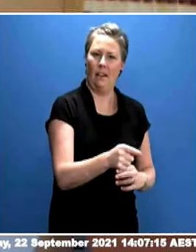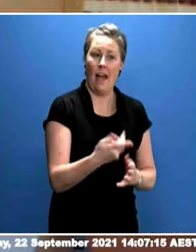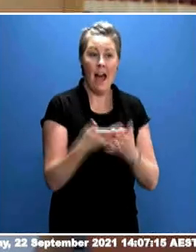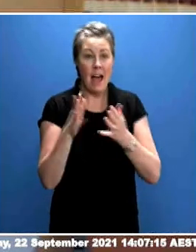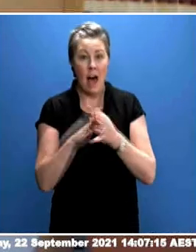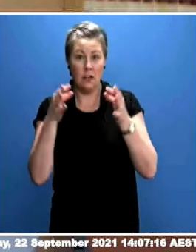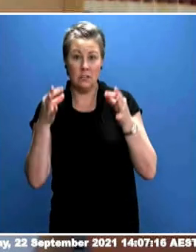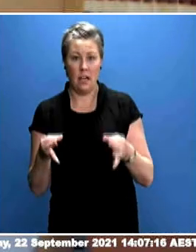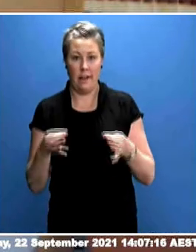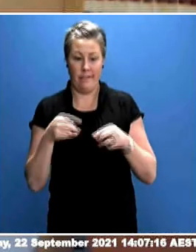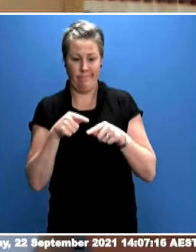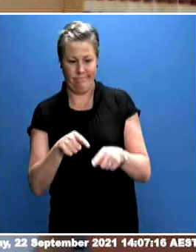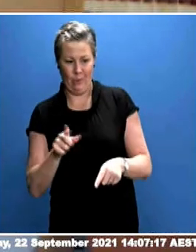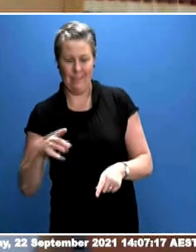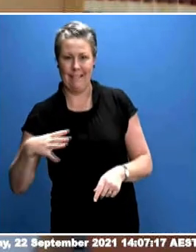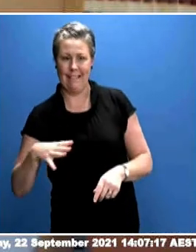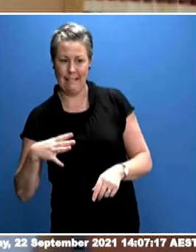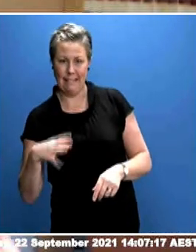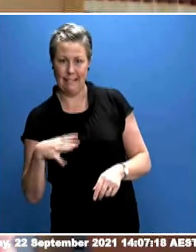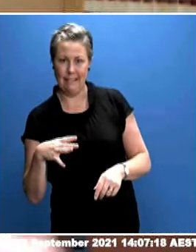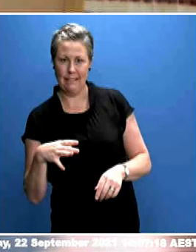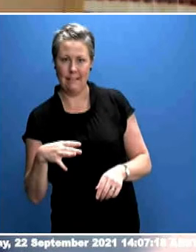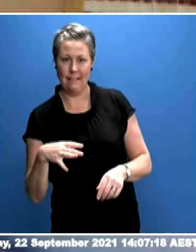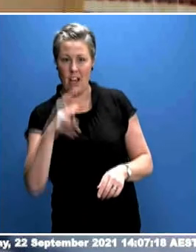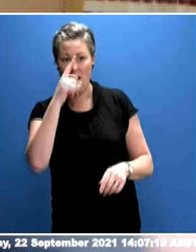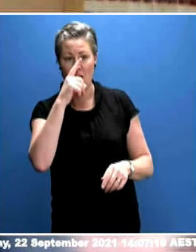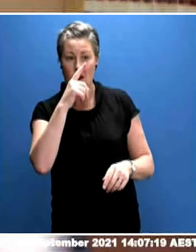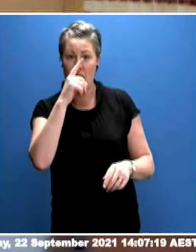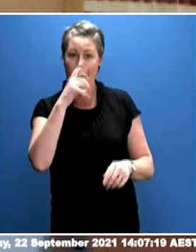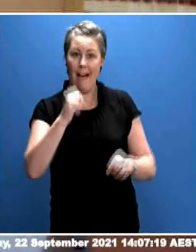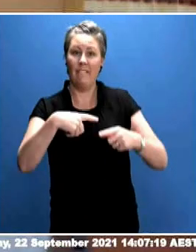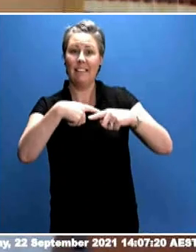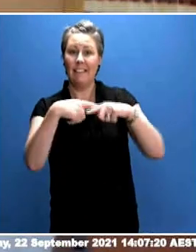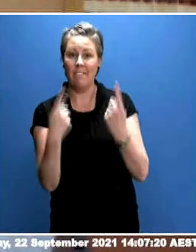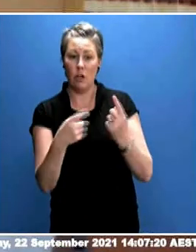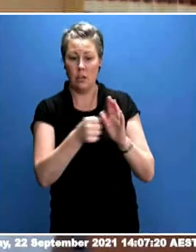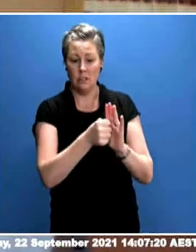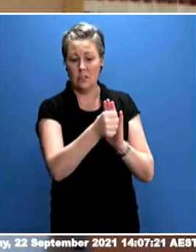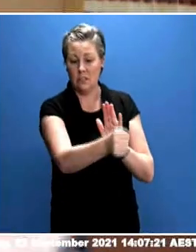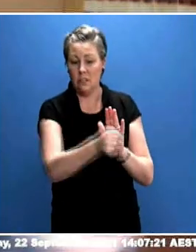Like I say, we have a continuum of placement options for children where we